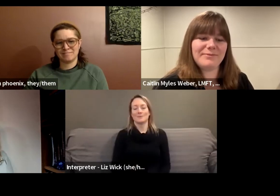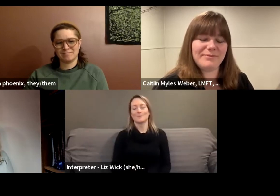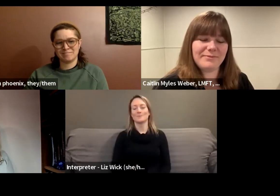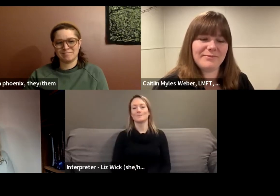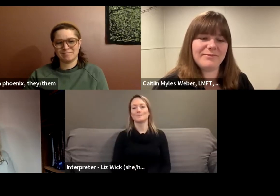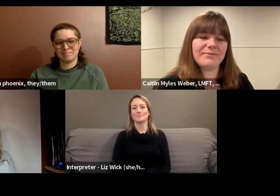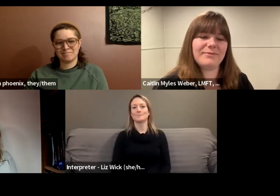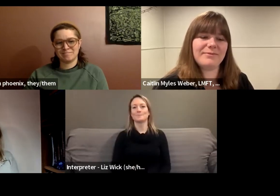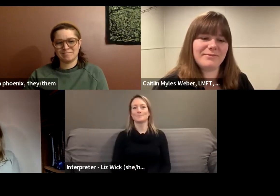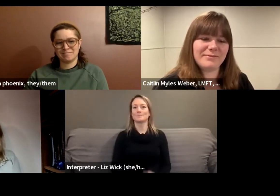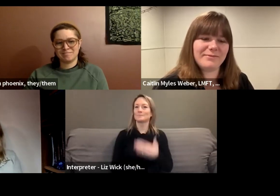Excellent, thank you.